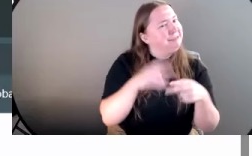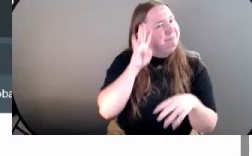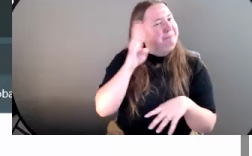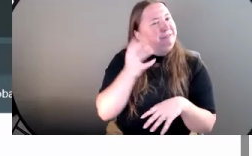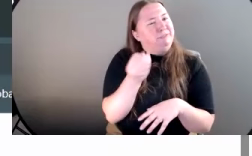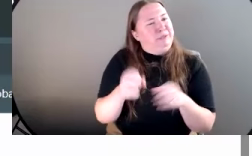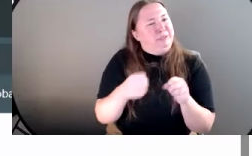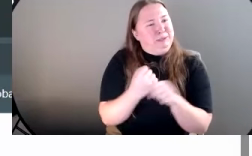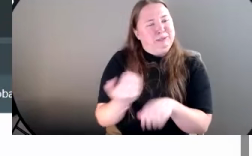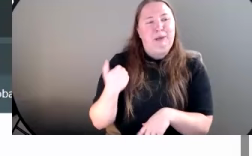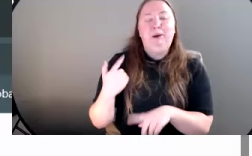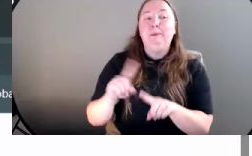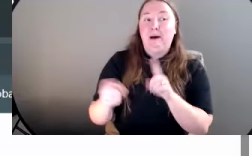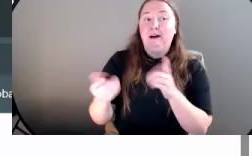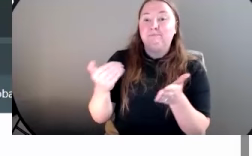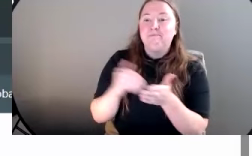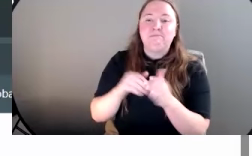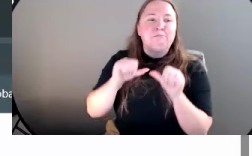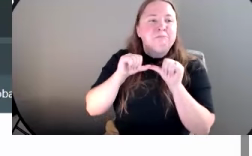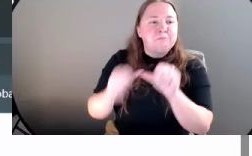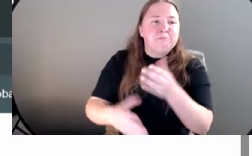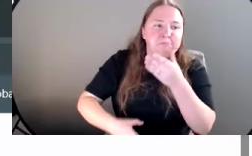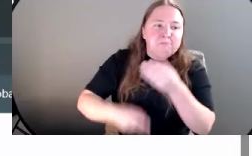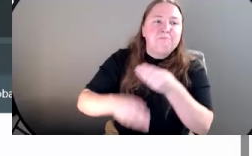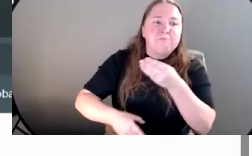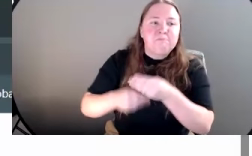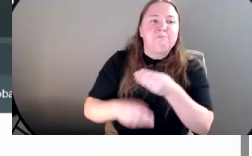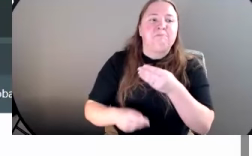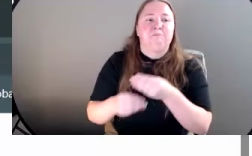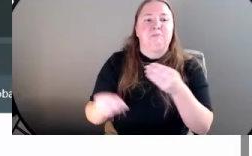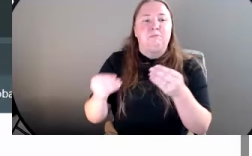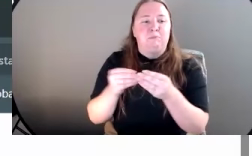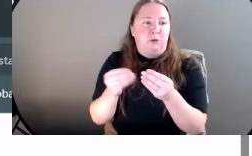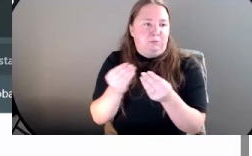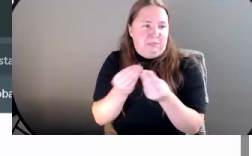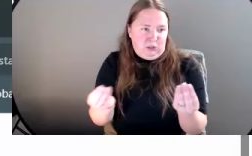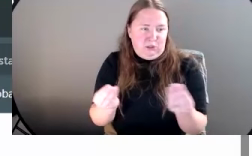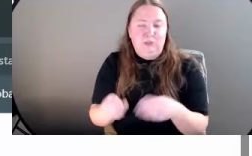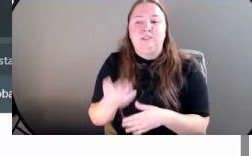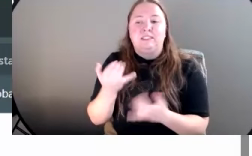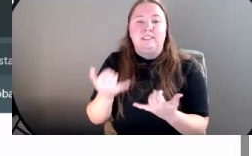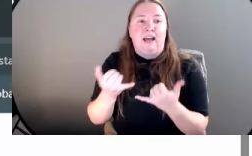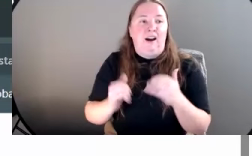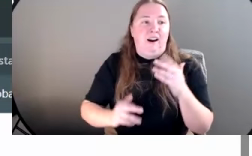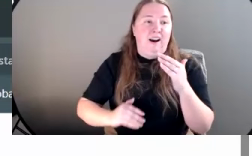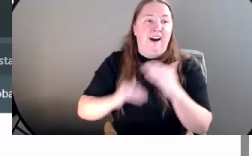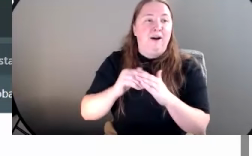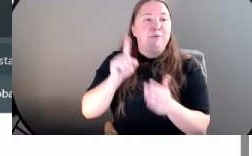But again, they're consistently adding material. So now they're up to 1,600 open textbooks that they link to.